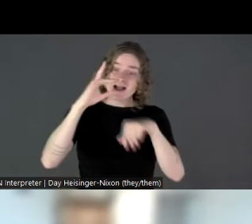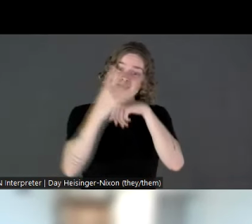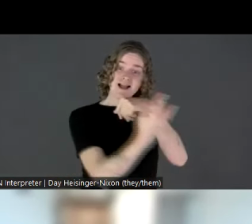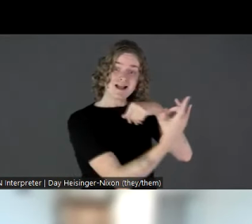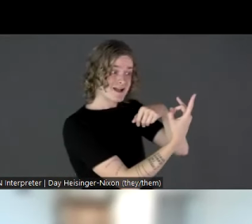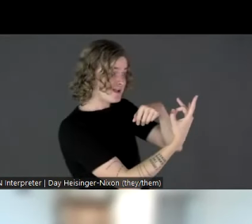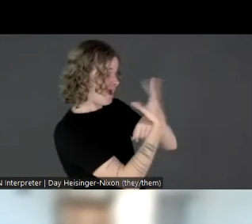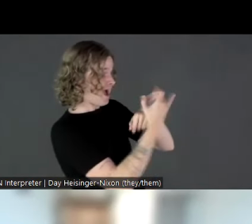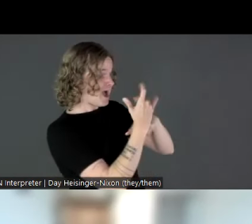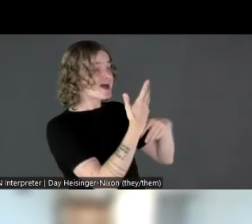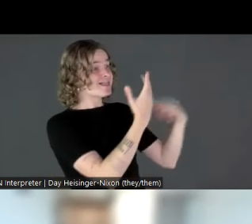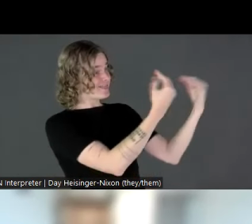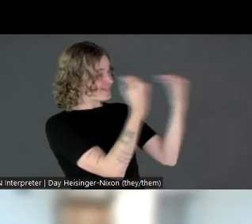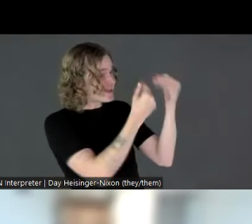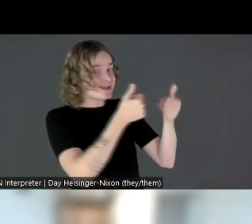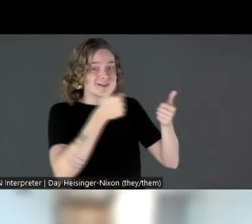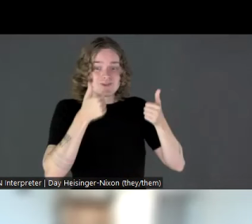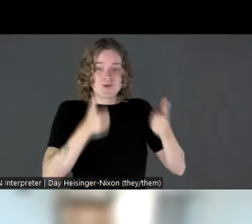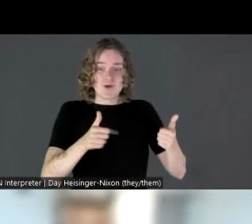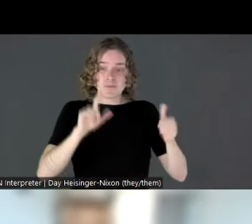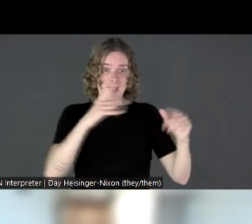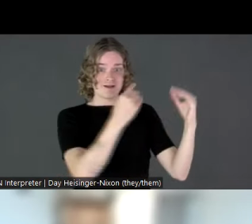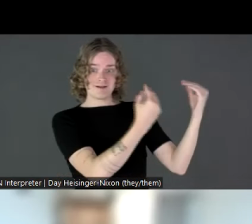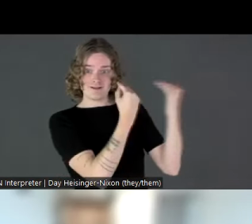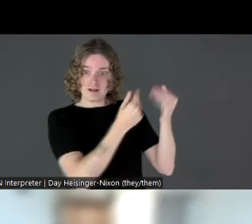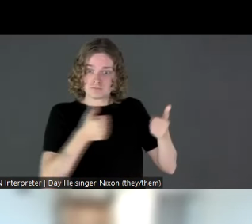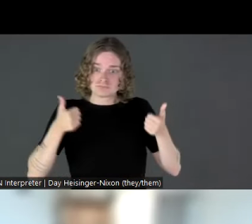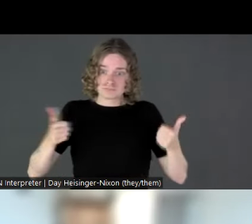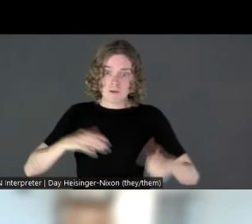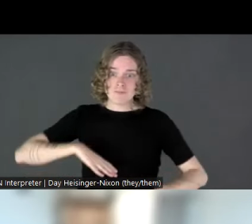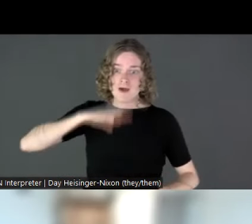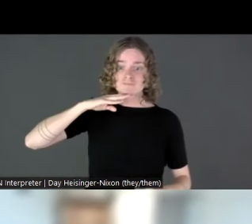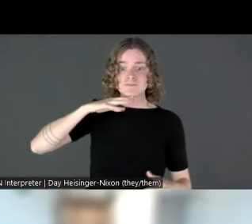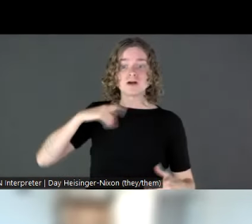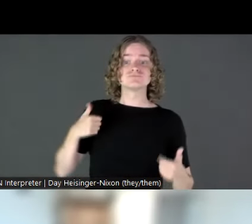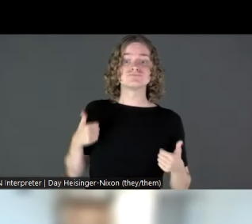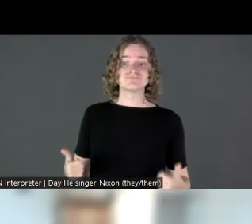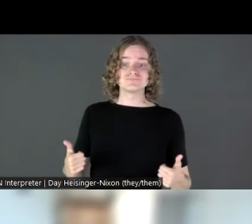easy to use that allows colleagues in the field to apply that guidance in practice.